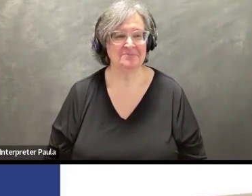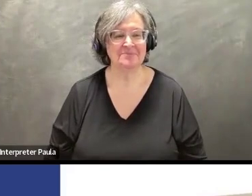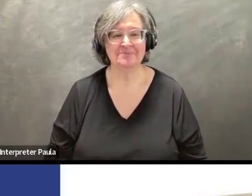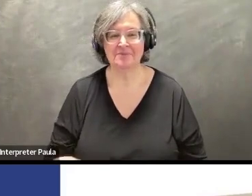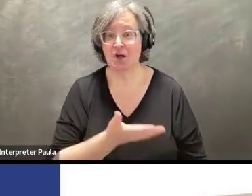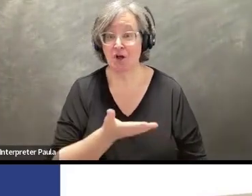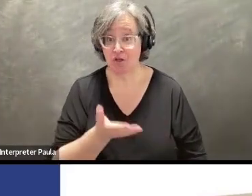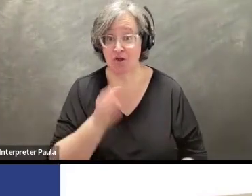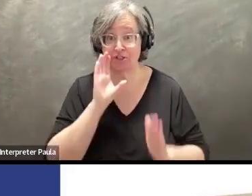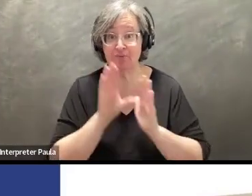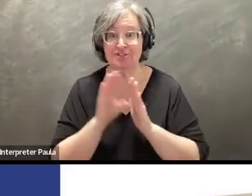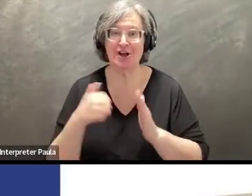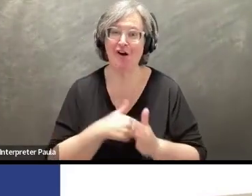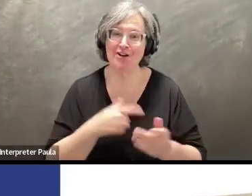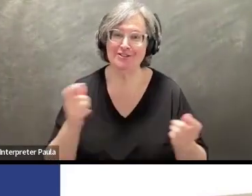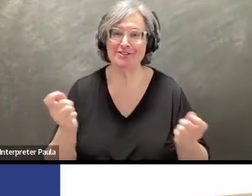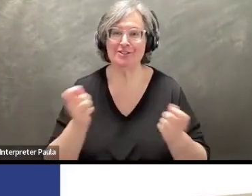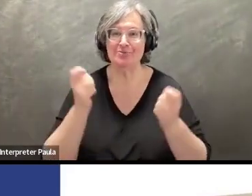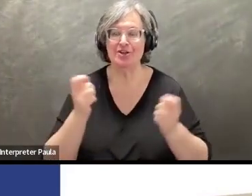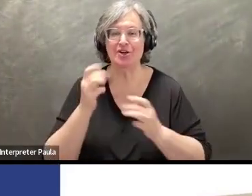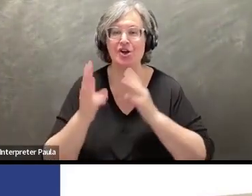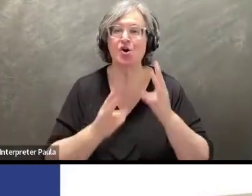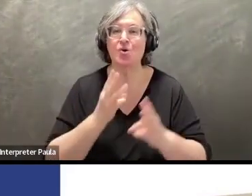picture of us celebrating World Down Syndrome Day at the Kansas